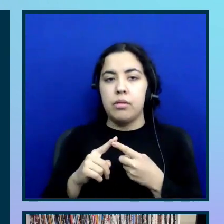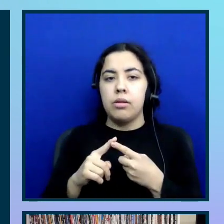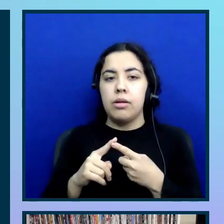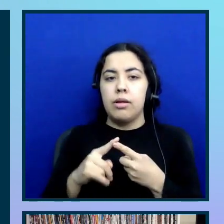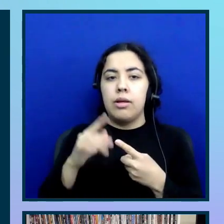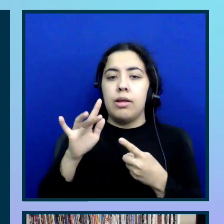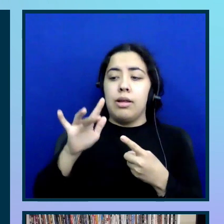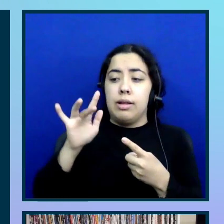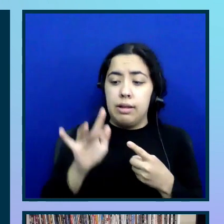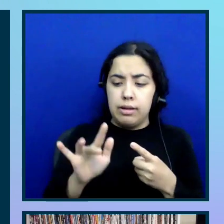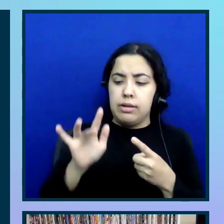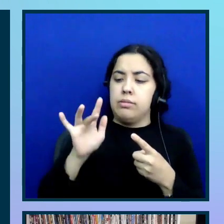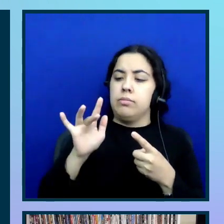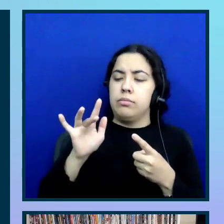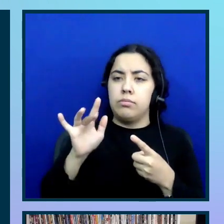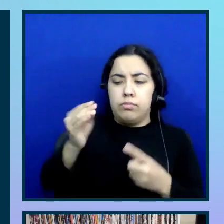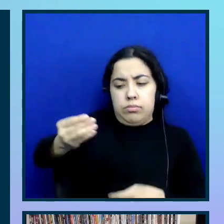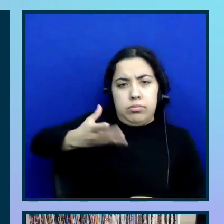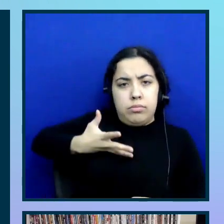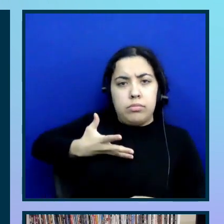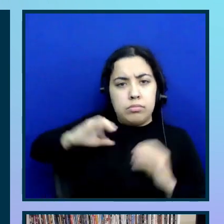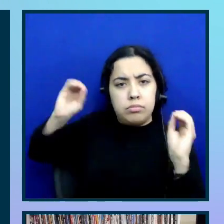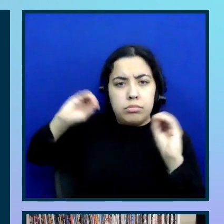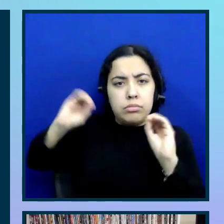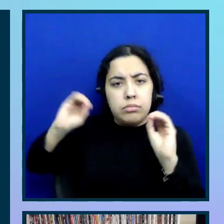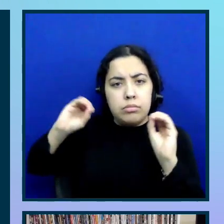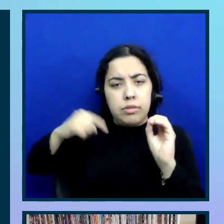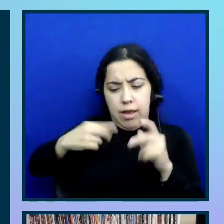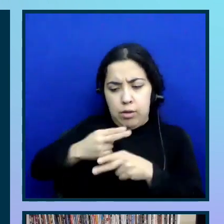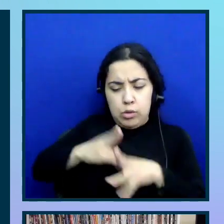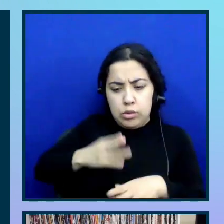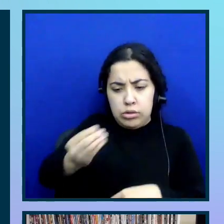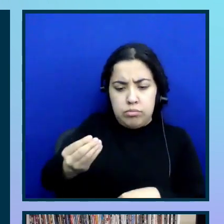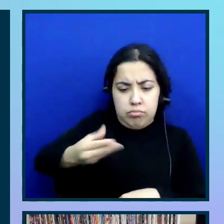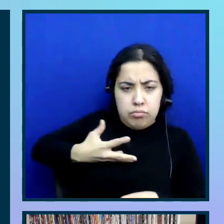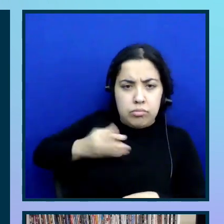there's not really any notification provided to a screen reader user that the new view has been loaded.